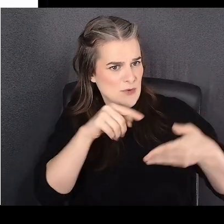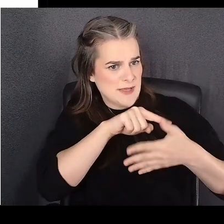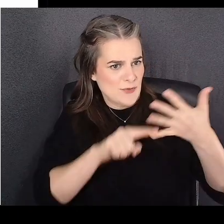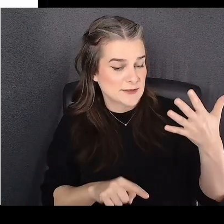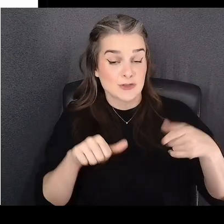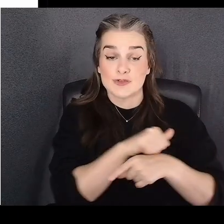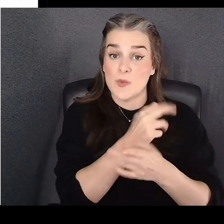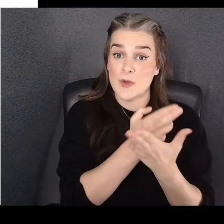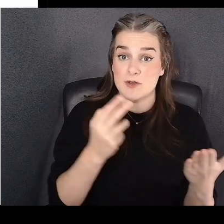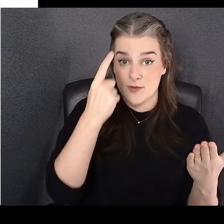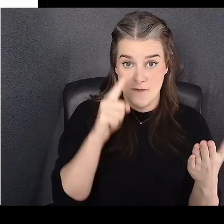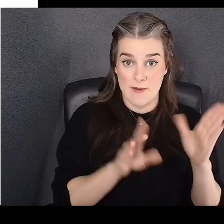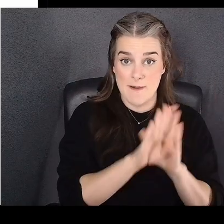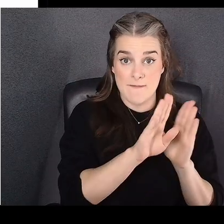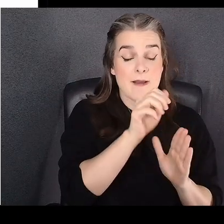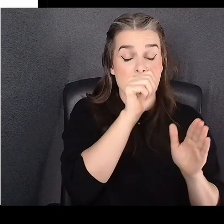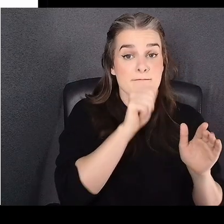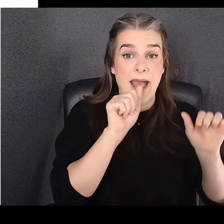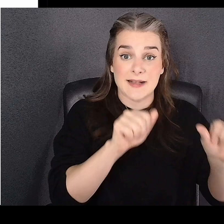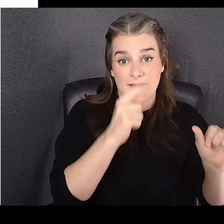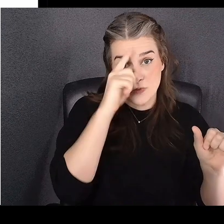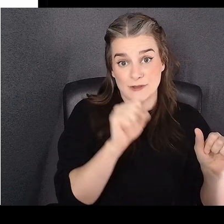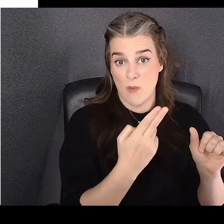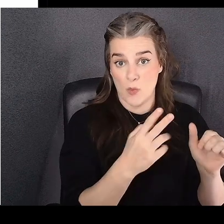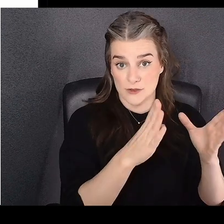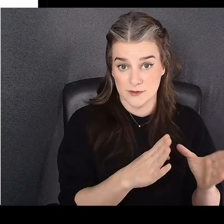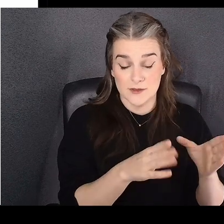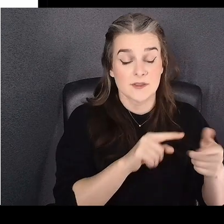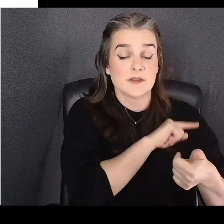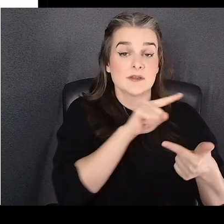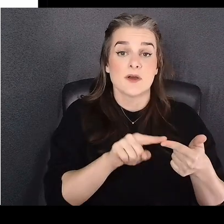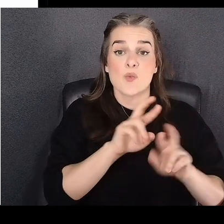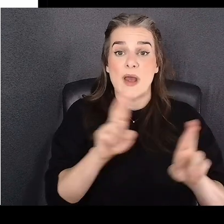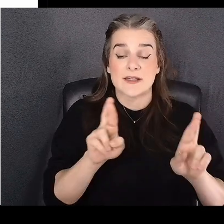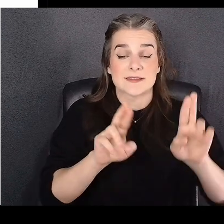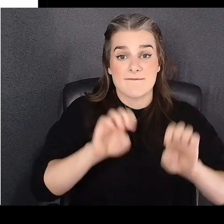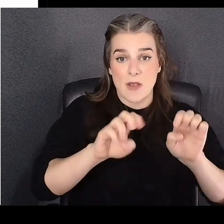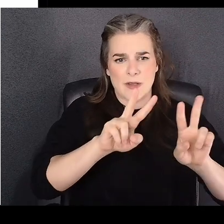and resources to build capacity for stakeholders, readiness evaluations to develop tools